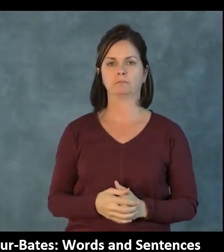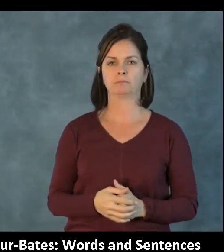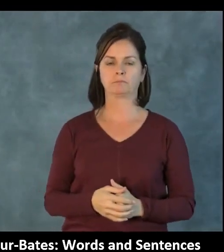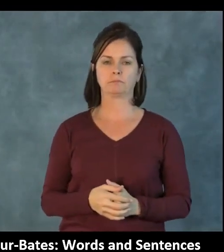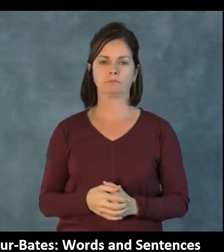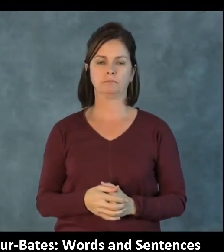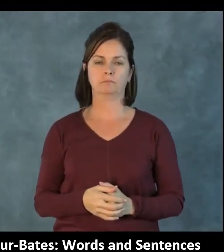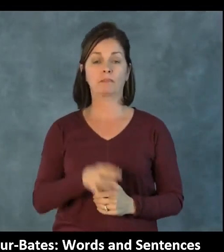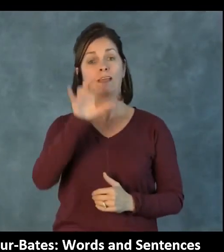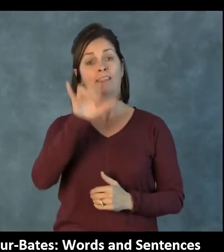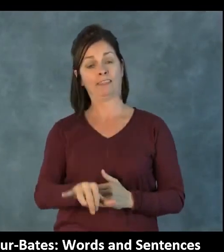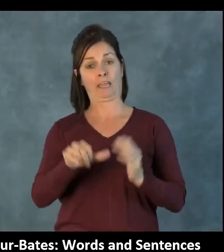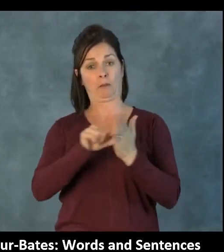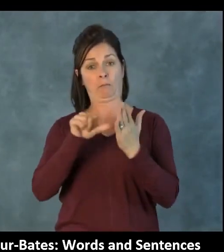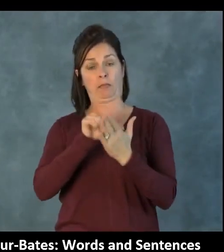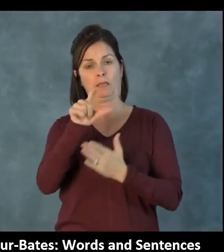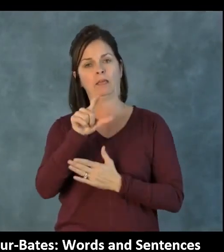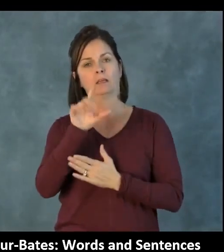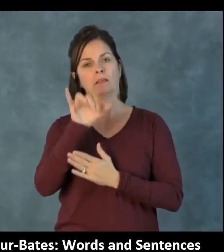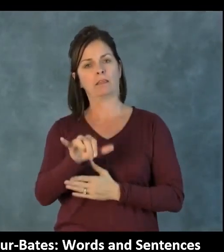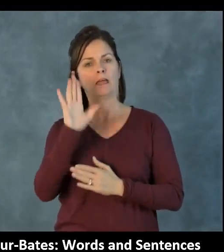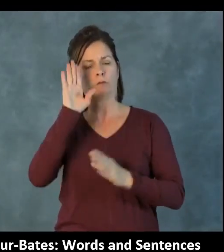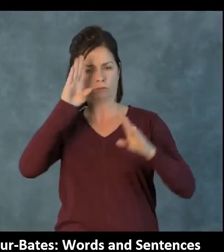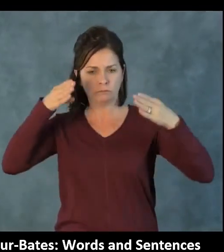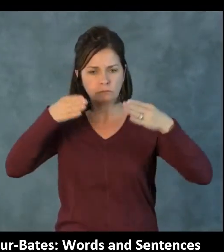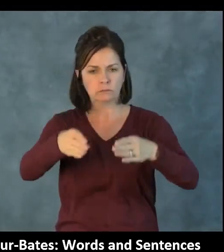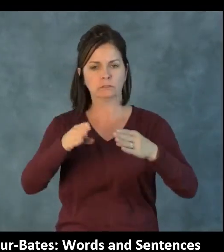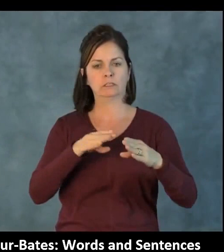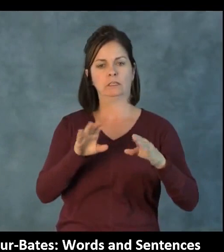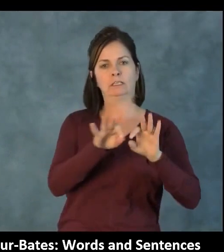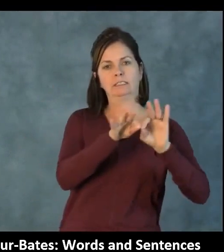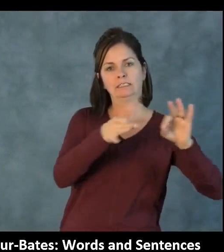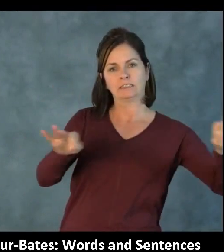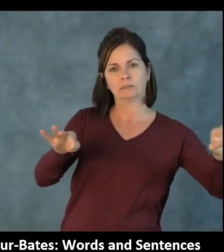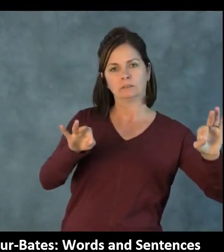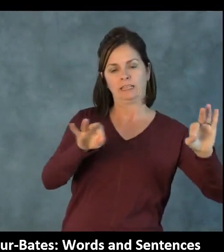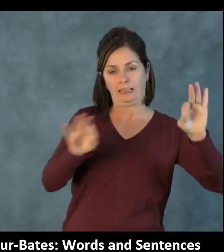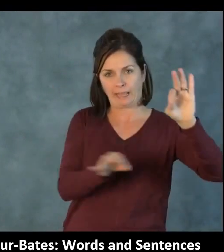This is a page that's looking at sentence length and sentence complexity.